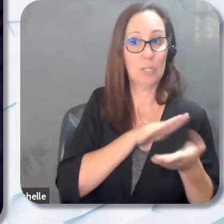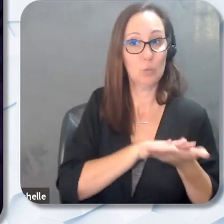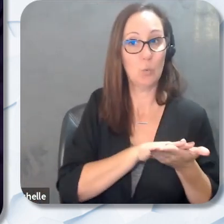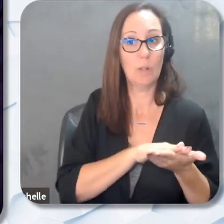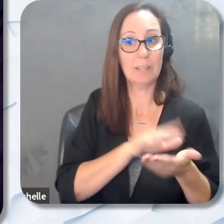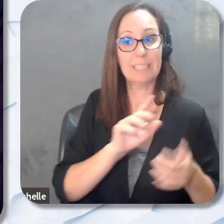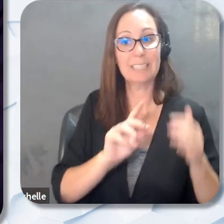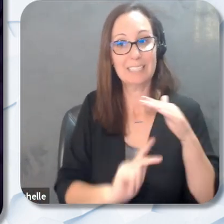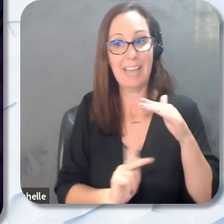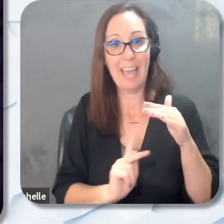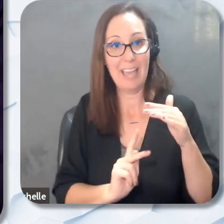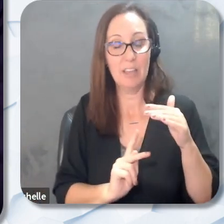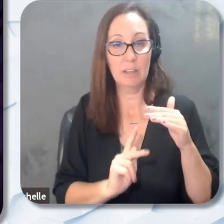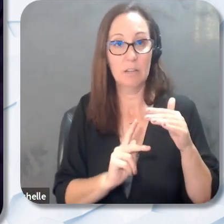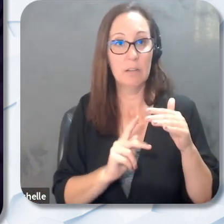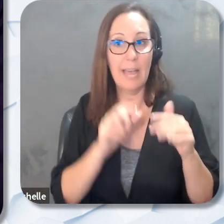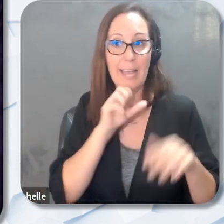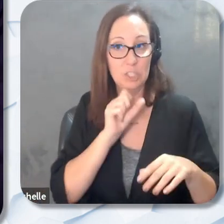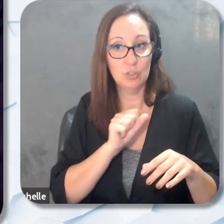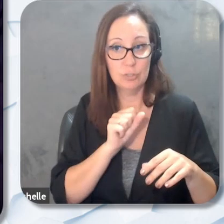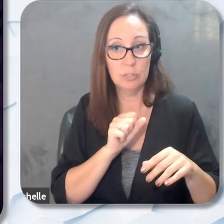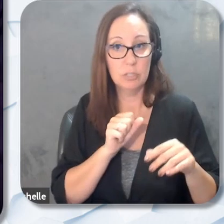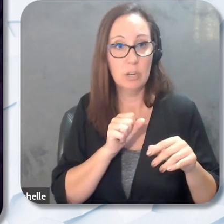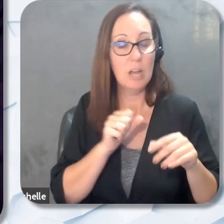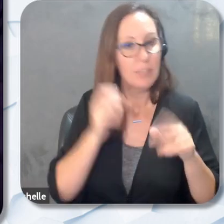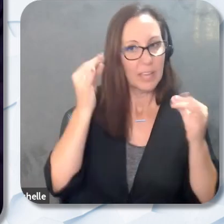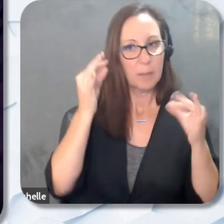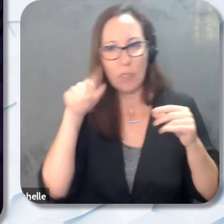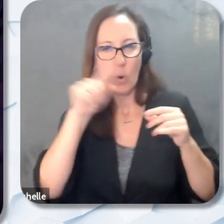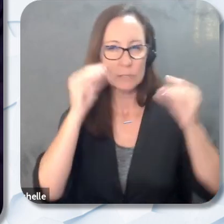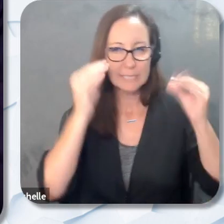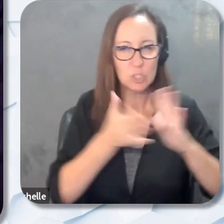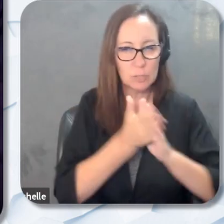teachers into tk, especially our preschool teachers and community based organizations